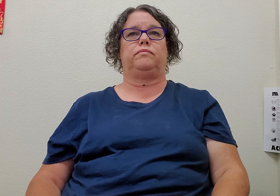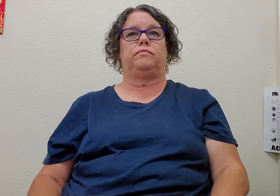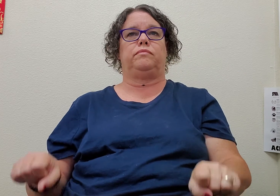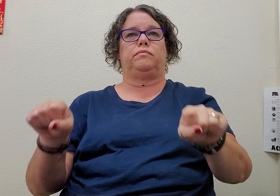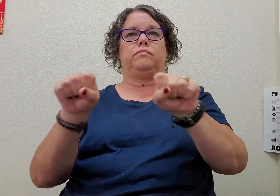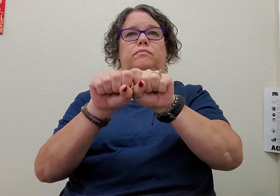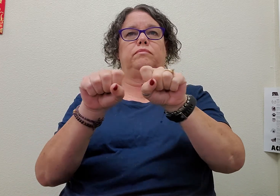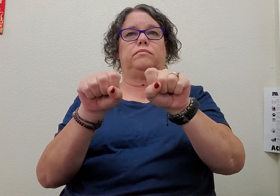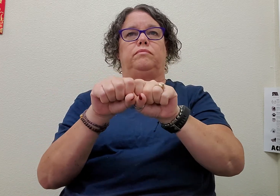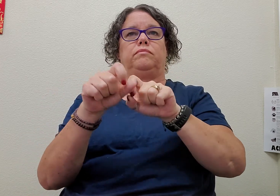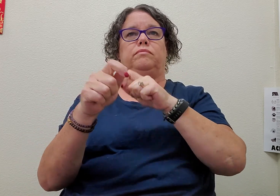shoes tie